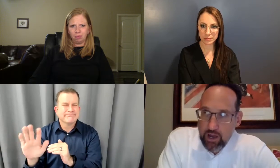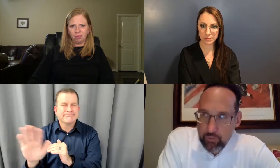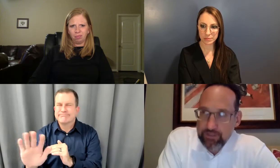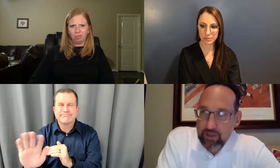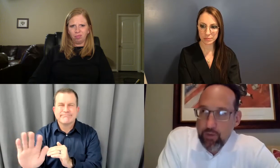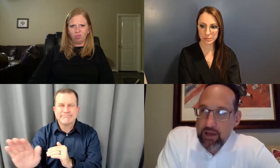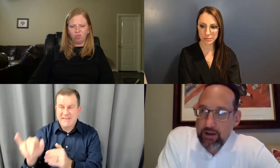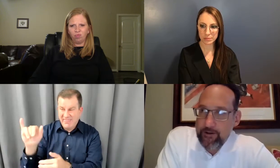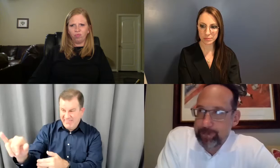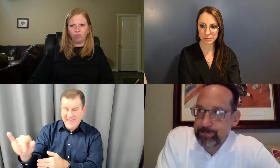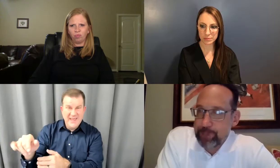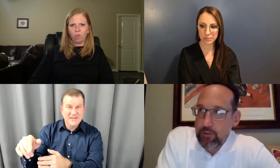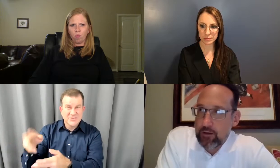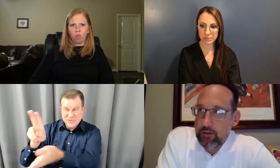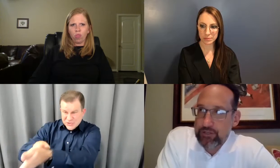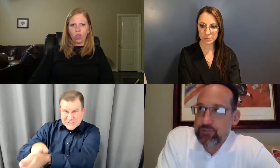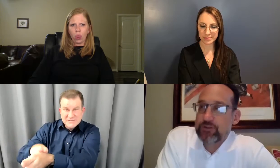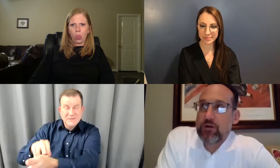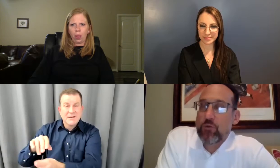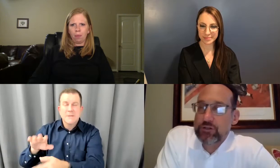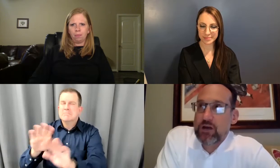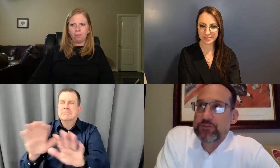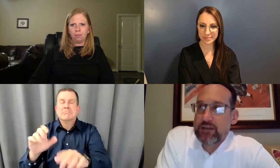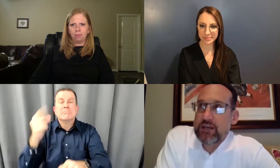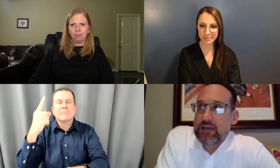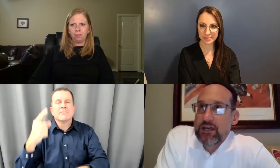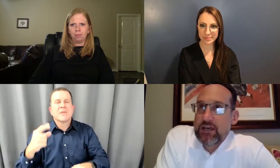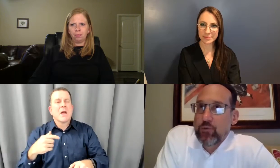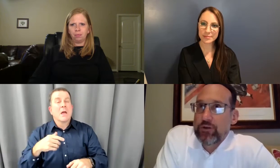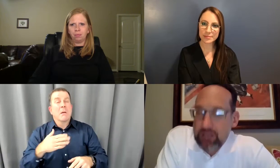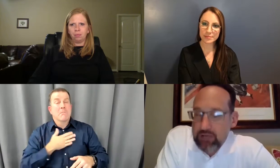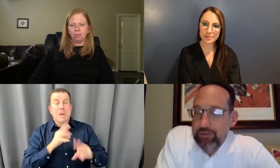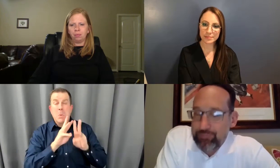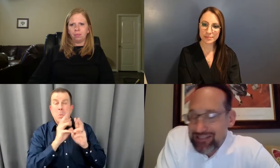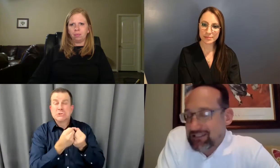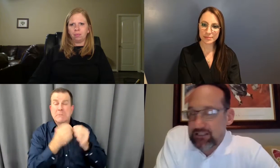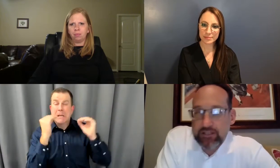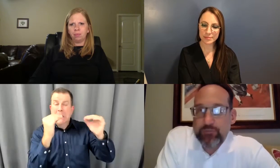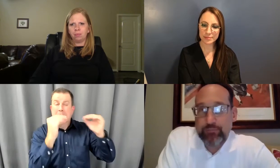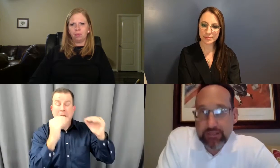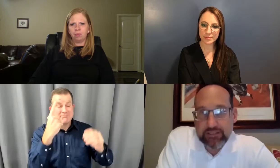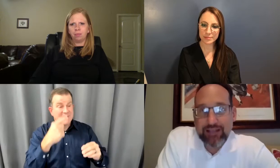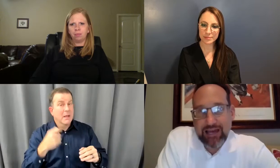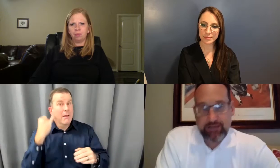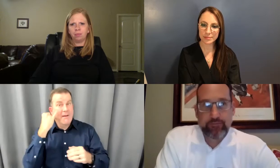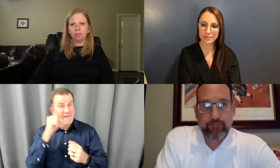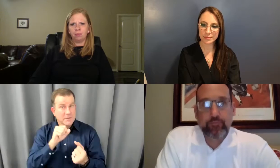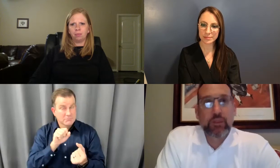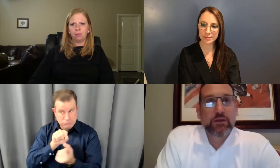I always tell my participants in my workshops, that when you're dealing with a business, you need to be business like.